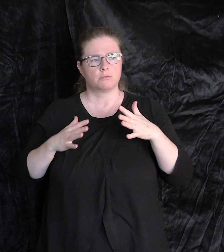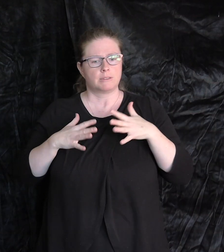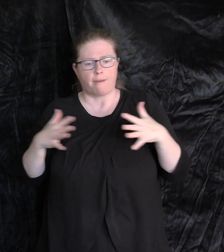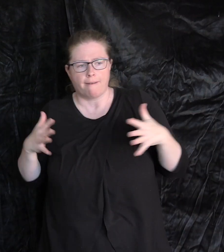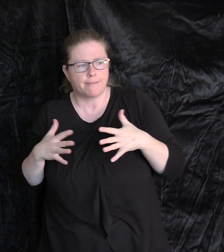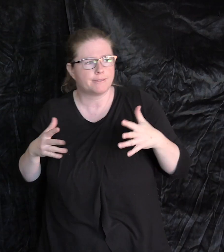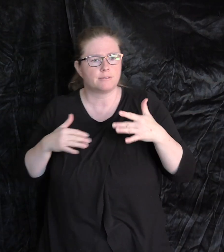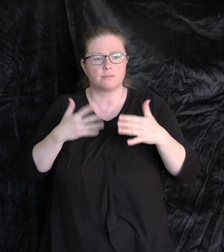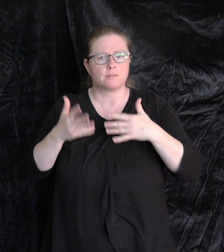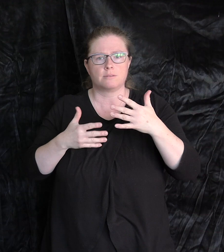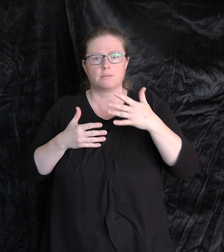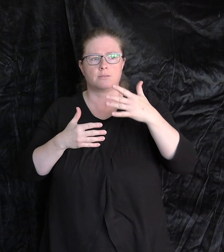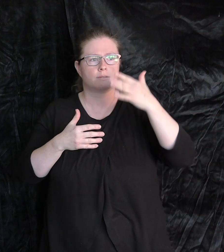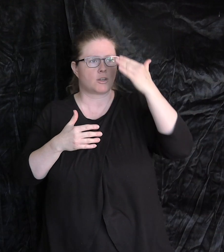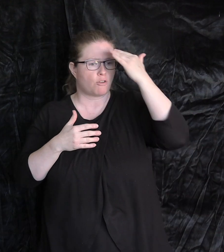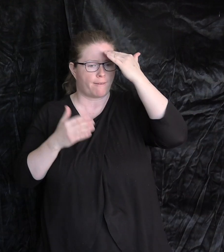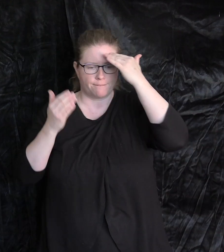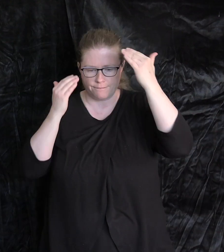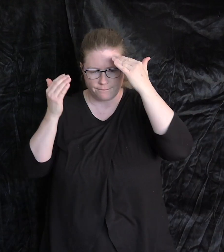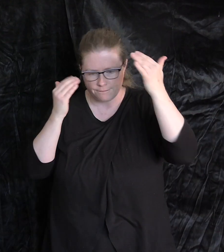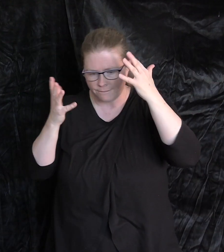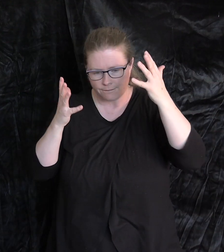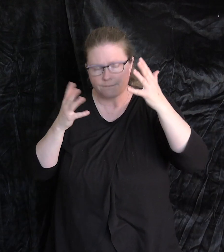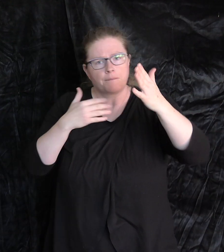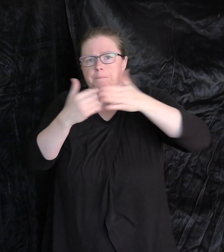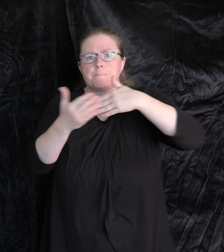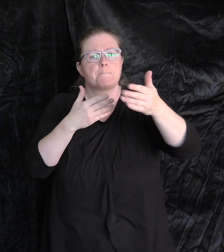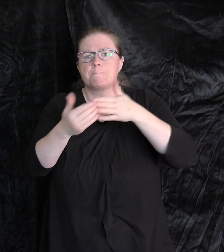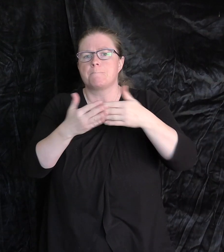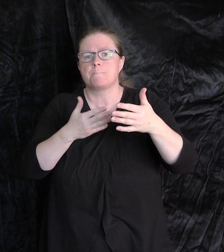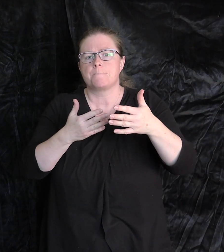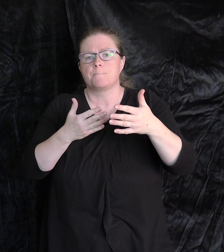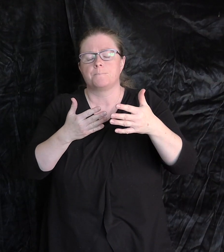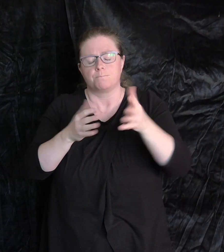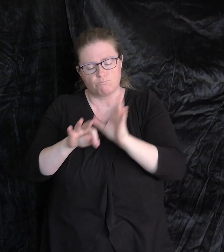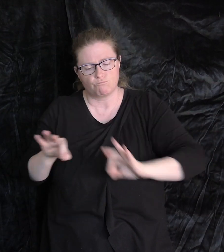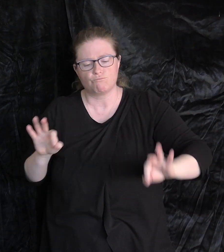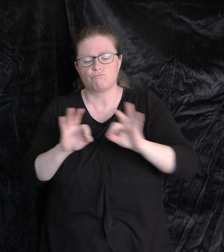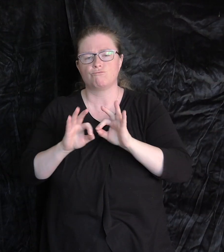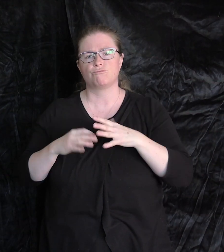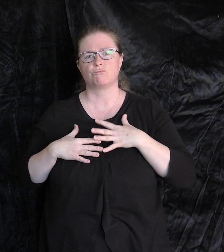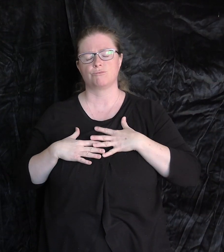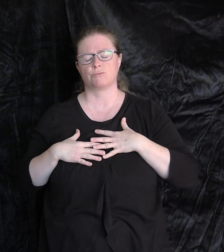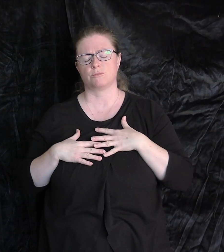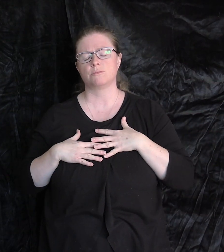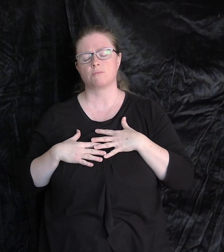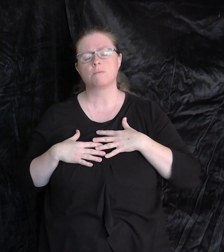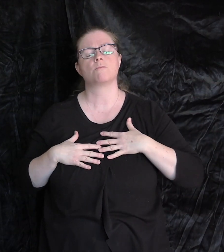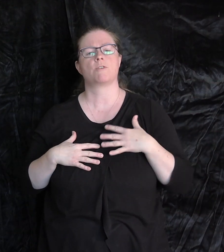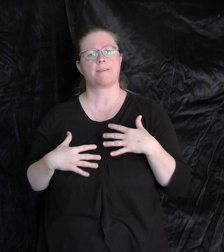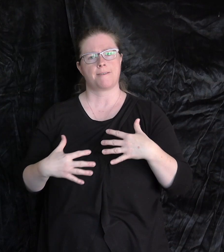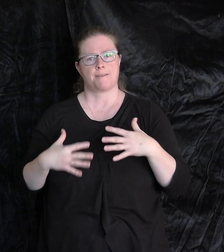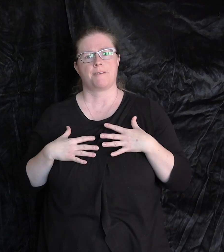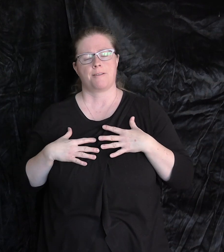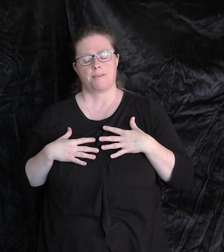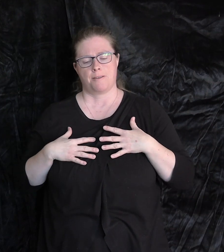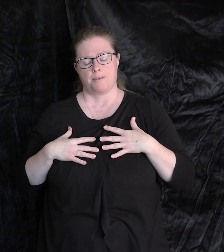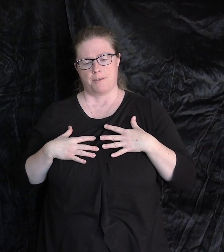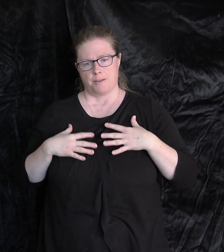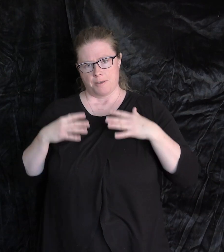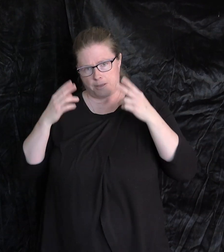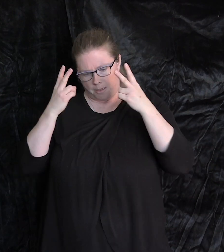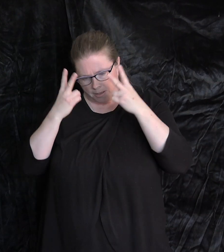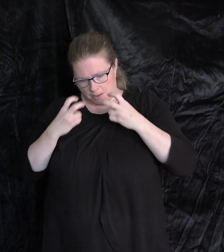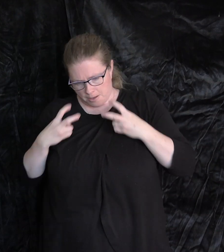sensory or cognitive modes. Breathe. Check in with your body without comparison or judgment